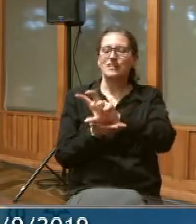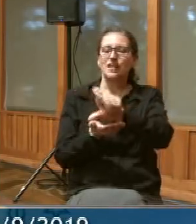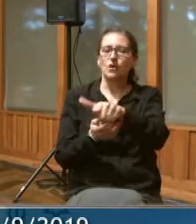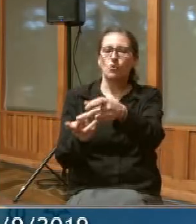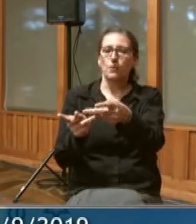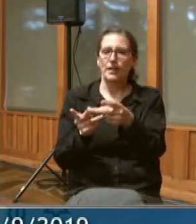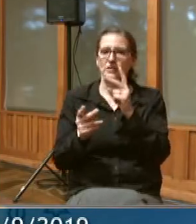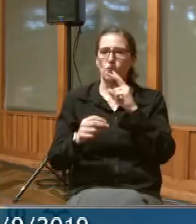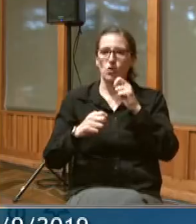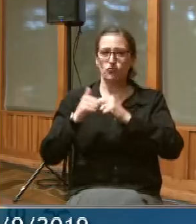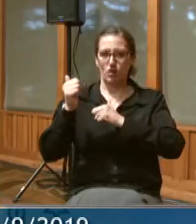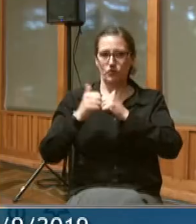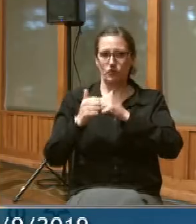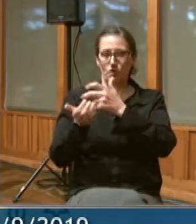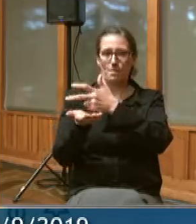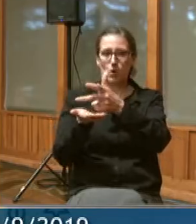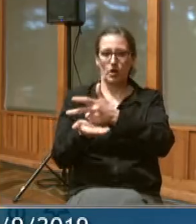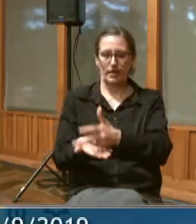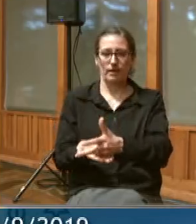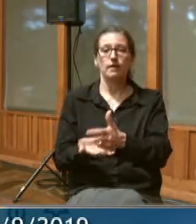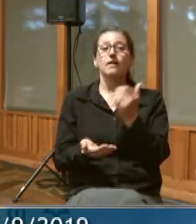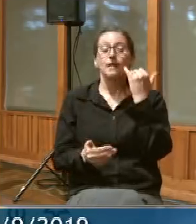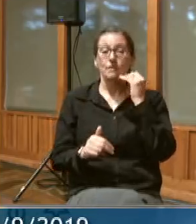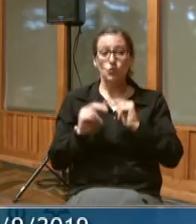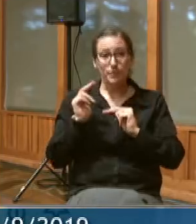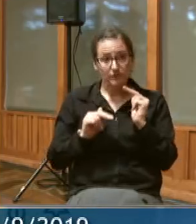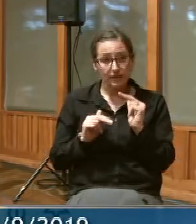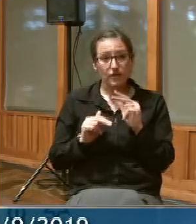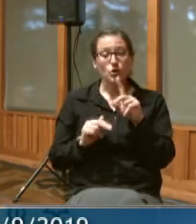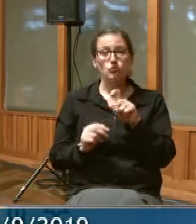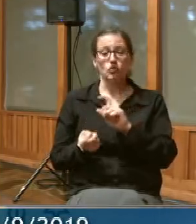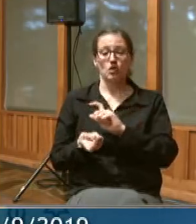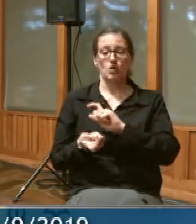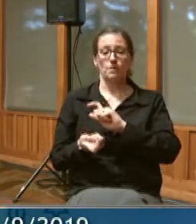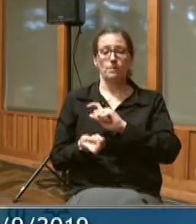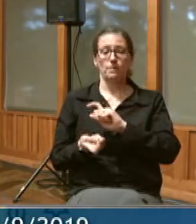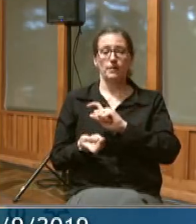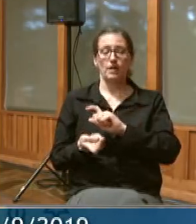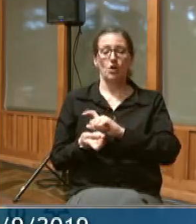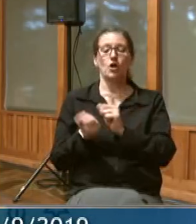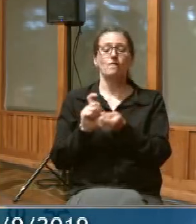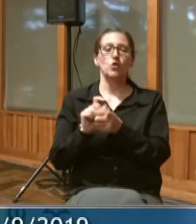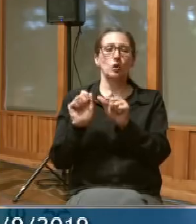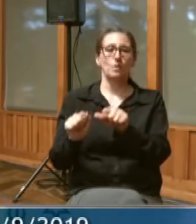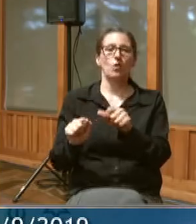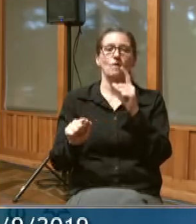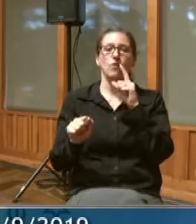I WOULD JUST ASK YOU TO BE A BIT ADD SOME SCRUTINY INTO WHERE THOSE FUNDS MAYING BE GOING AND